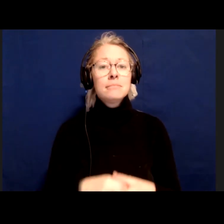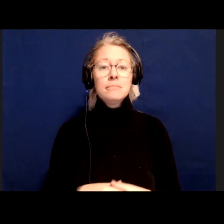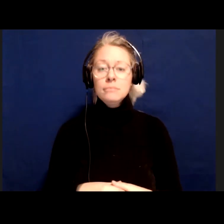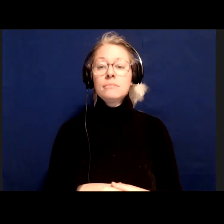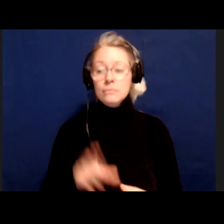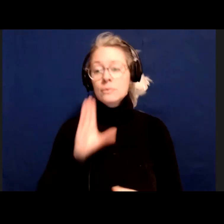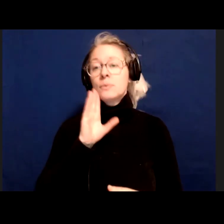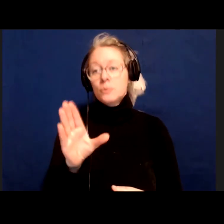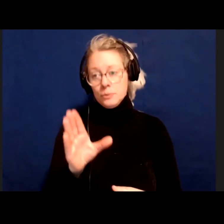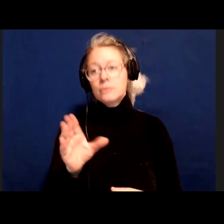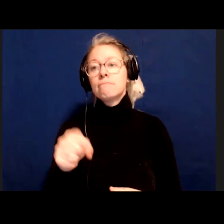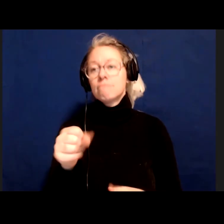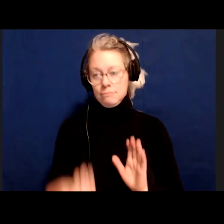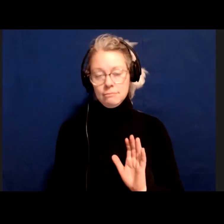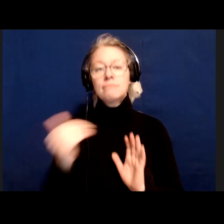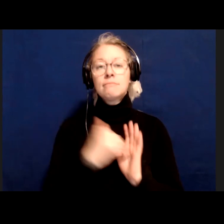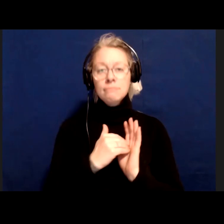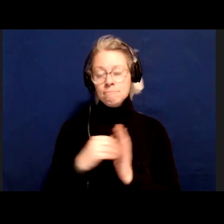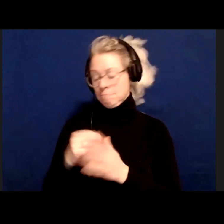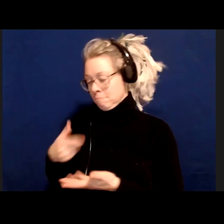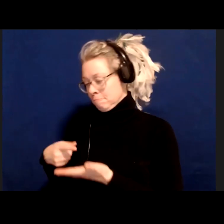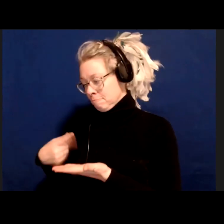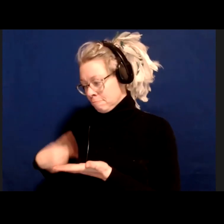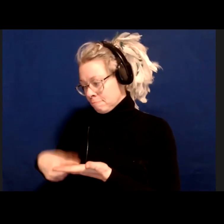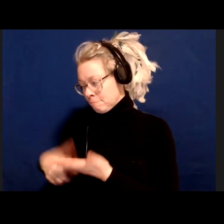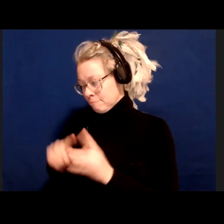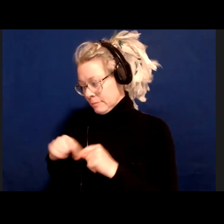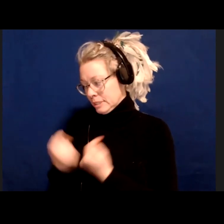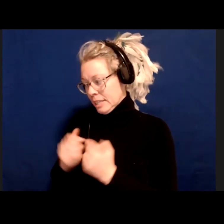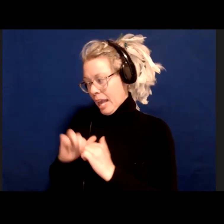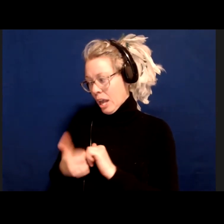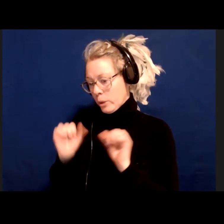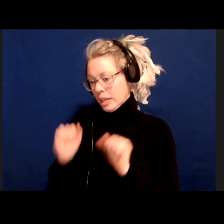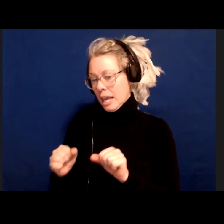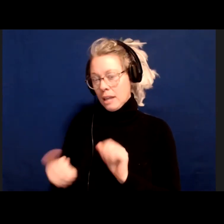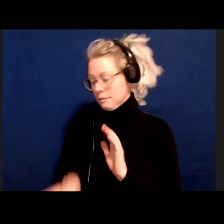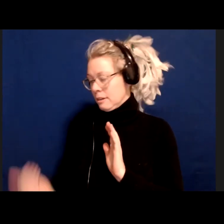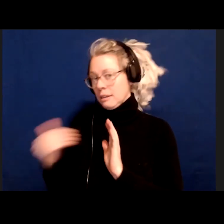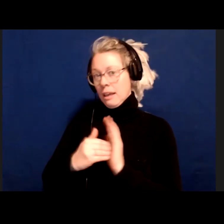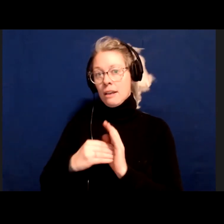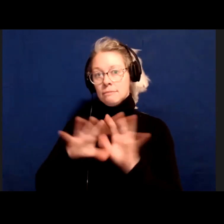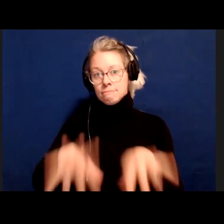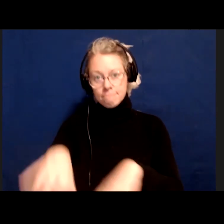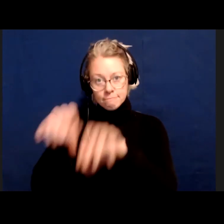certainly be talking as a team looking to how we might contribute to facilitating those kinds of events.